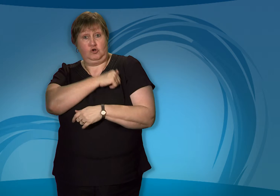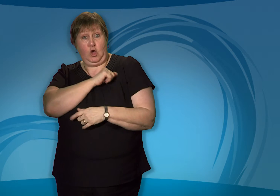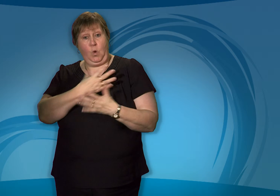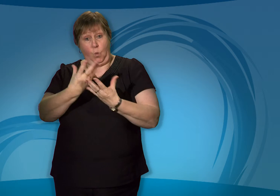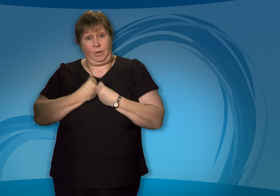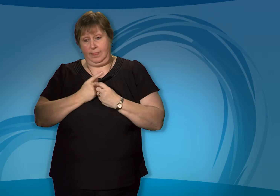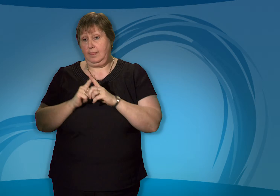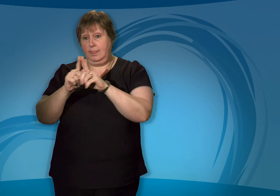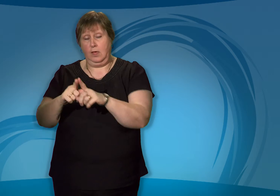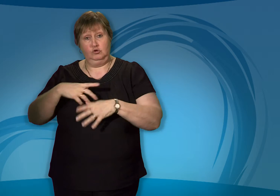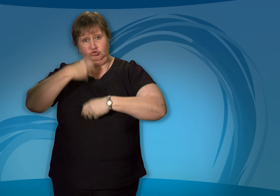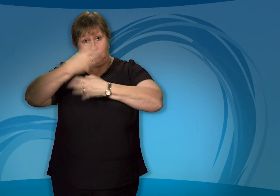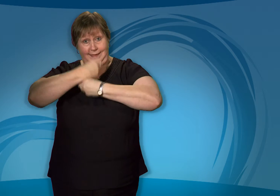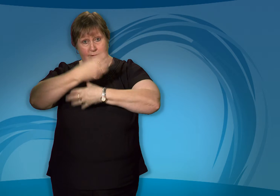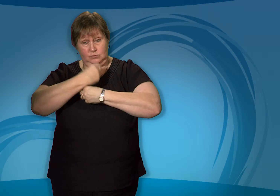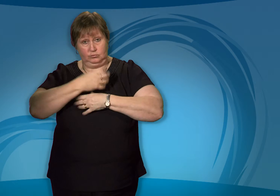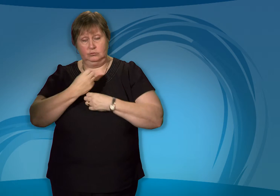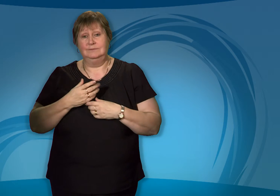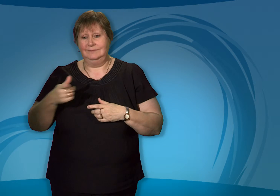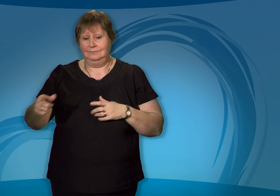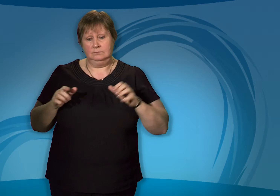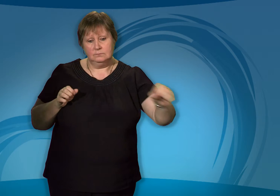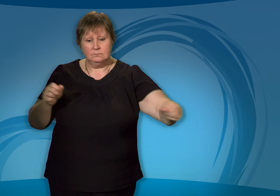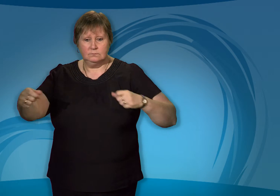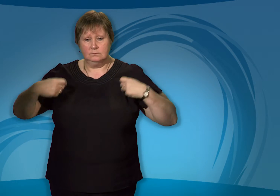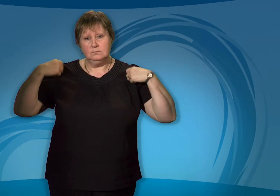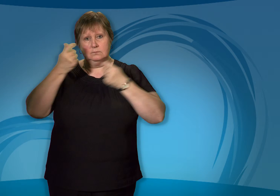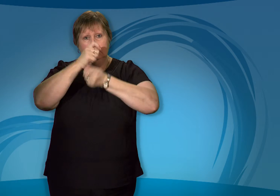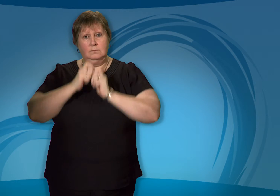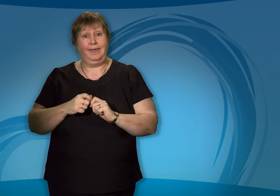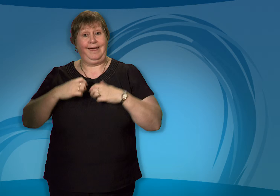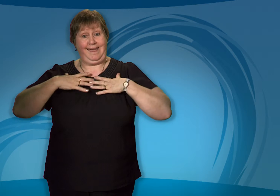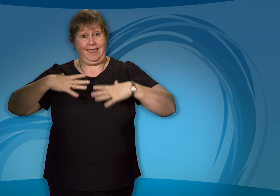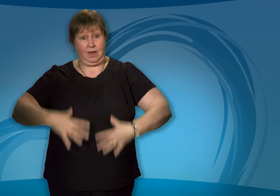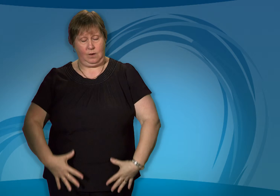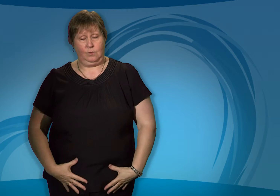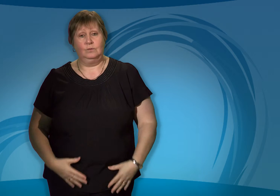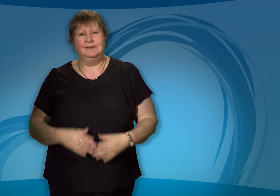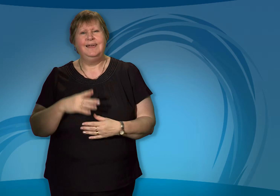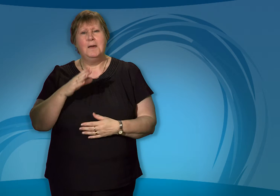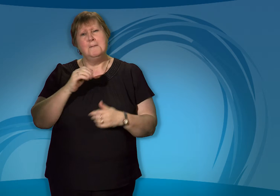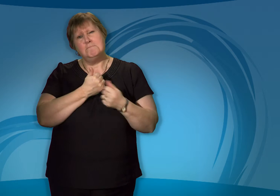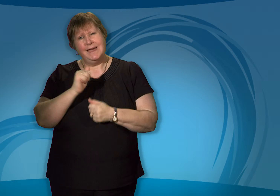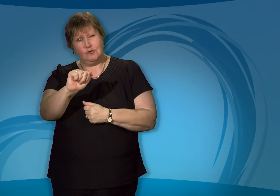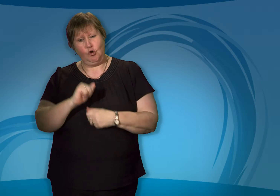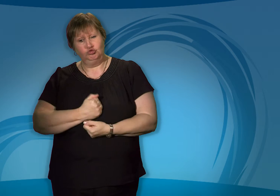A nurse will then take you to the changing rooms where you will be asked to put on a hospital gown (it is useful to